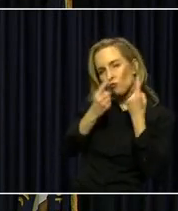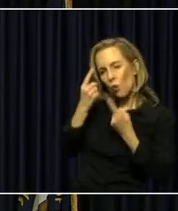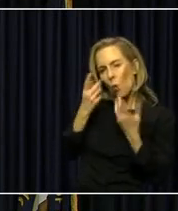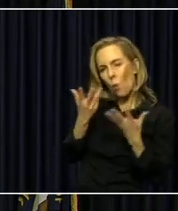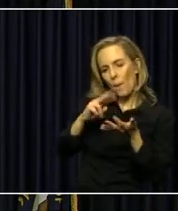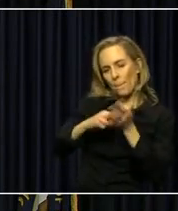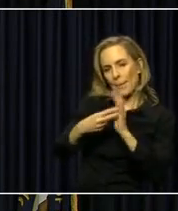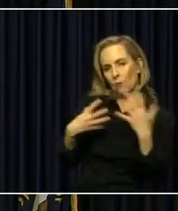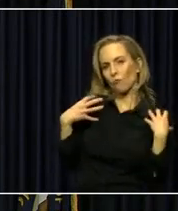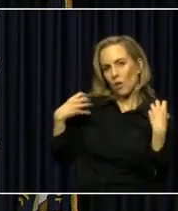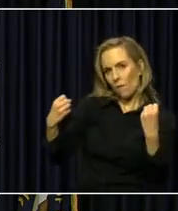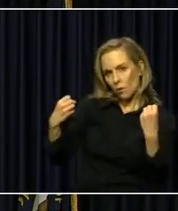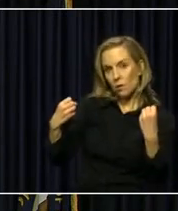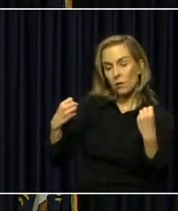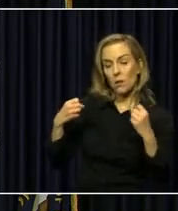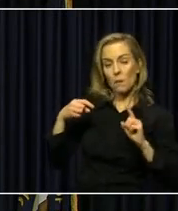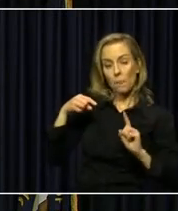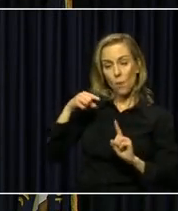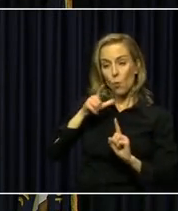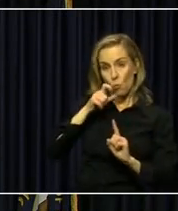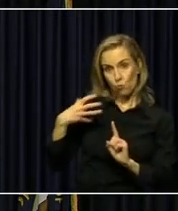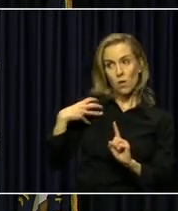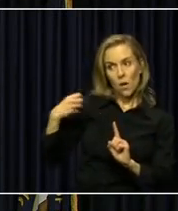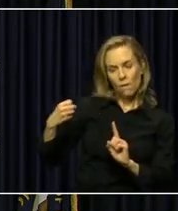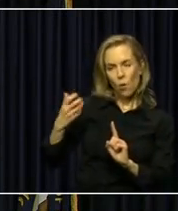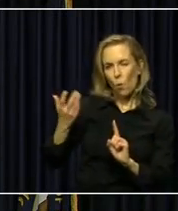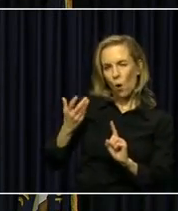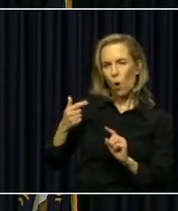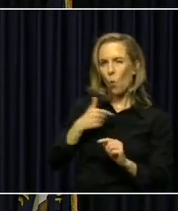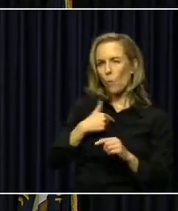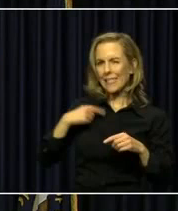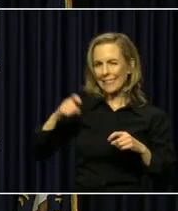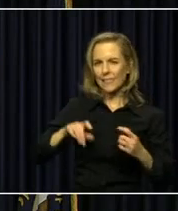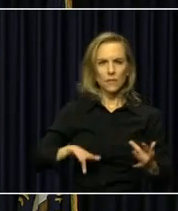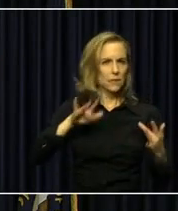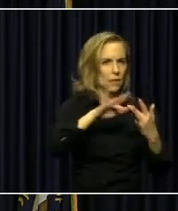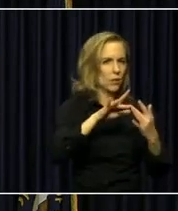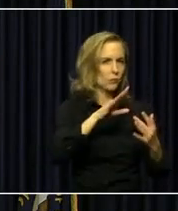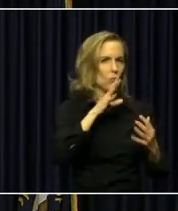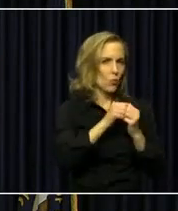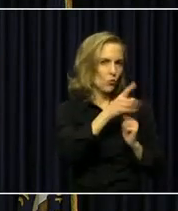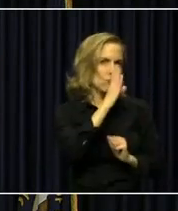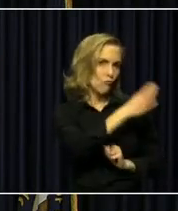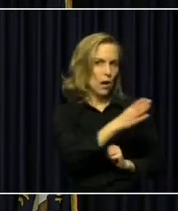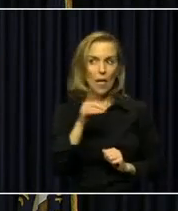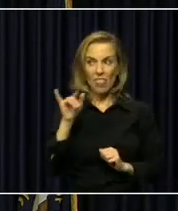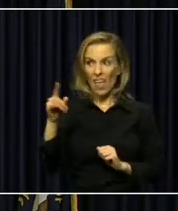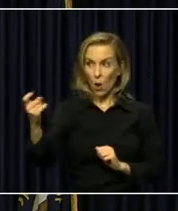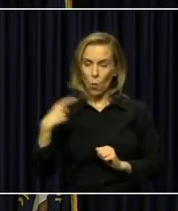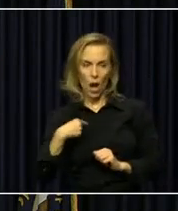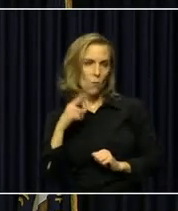SERVICES, THAT WE HAVE BEEN TRYING TO PROVIDE AS MUCH FLEXIBILITY BECAUSE WE KNOW THE